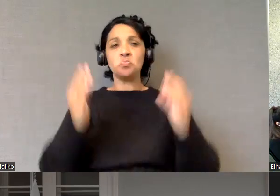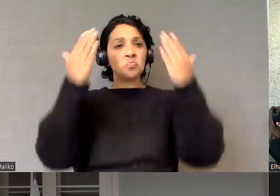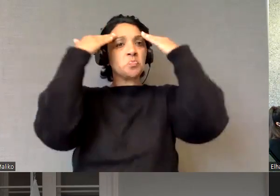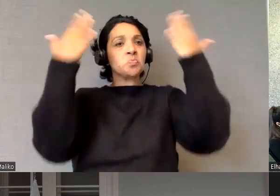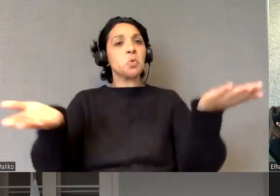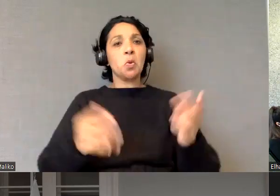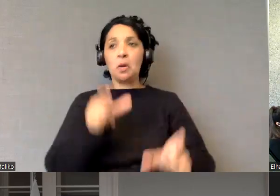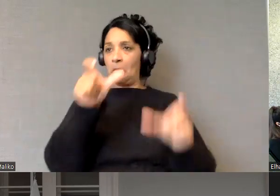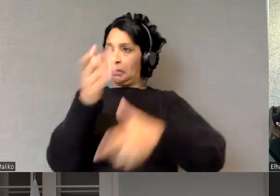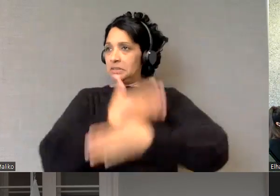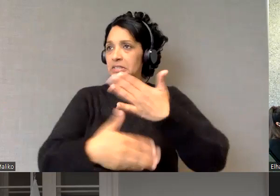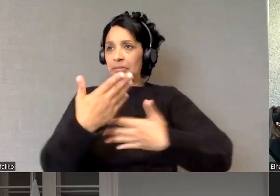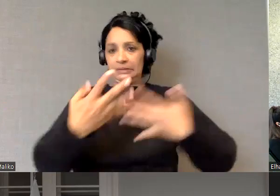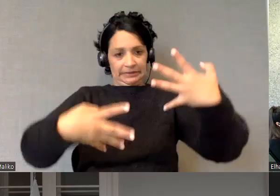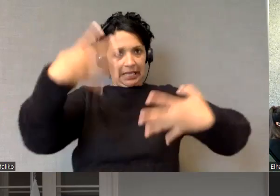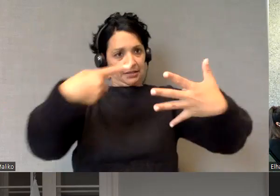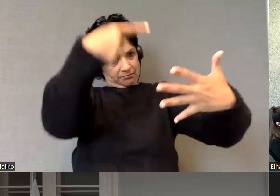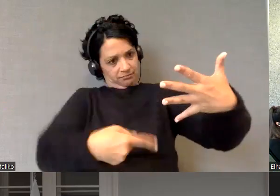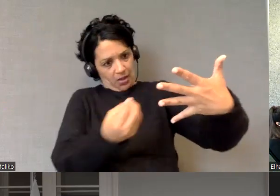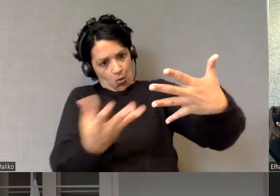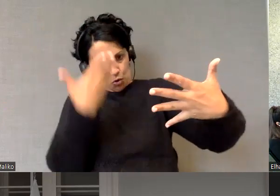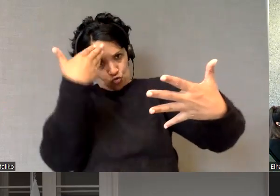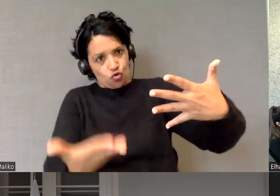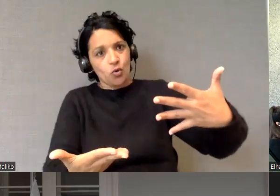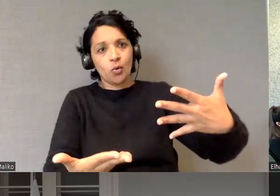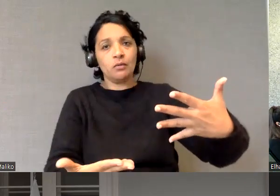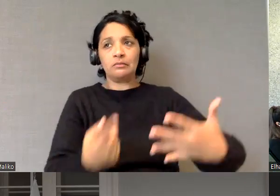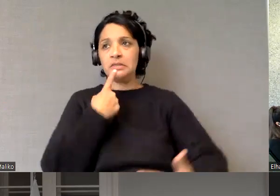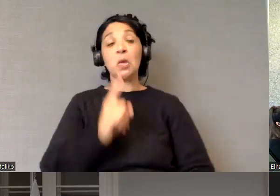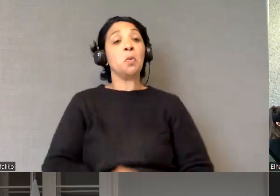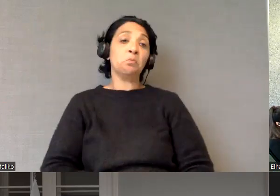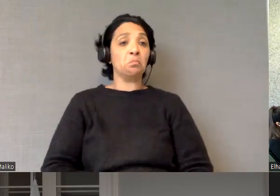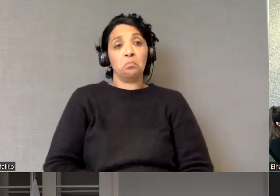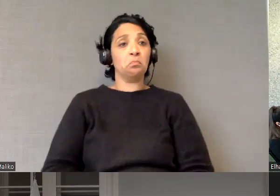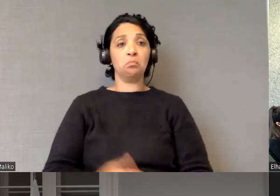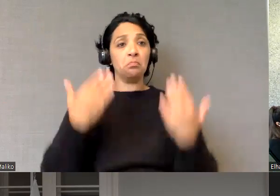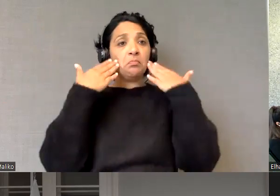with disabilities exactly live in an area as a fig leaf to remove any responsibility